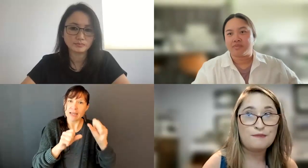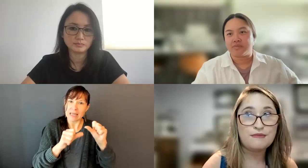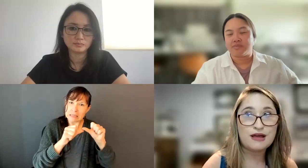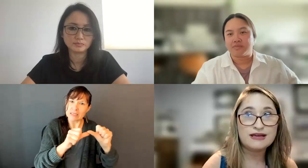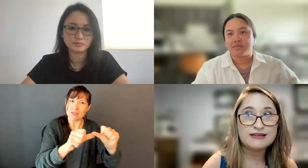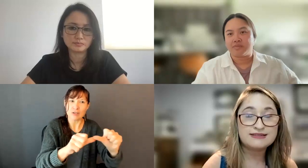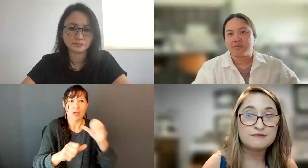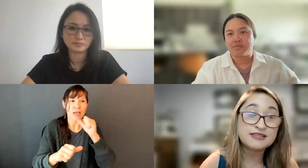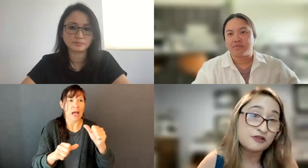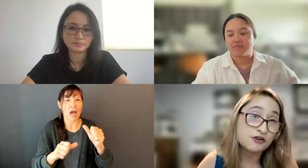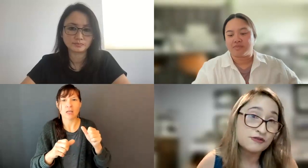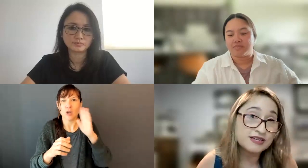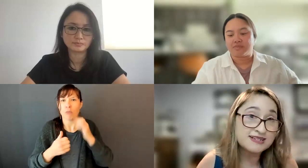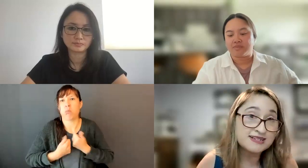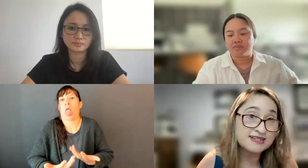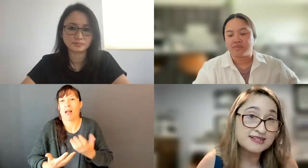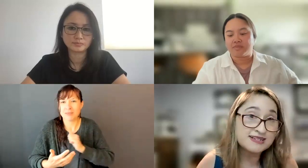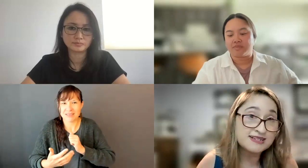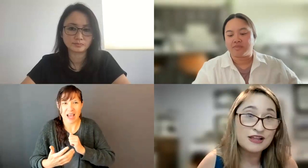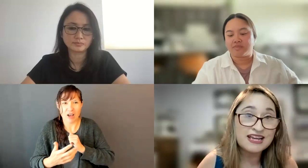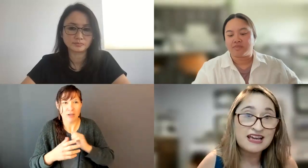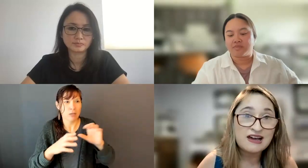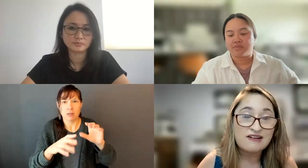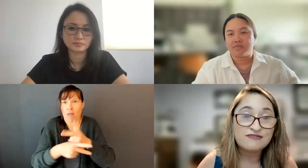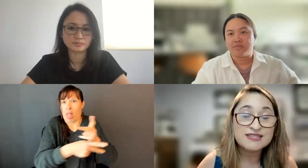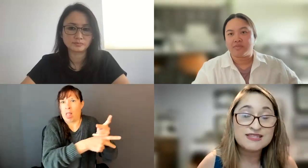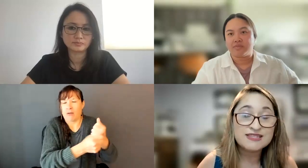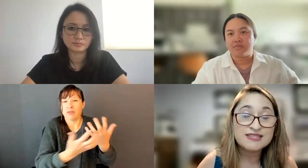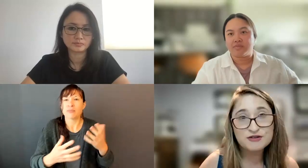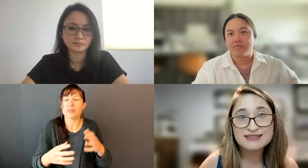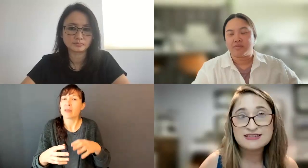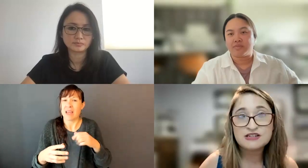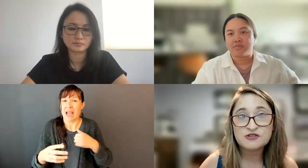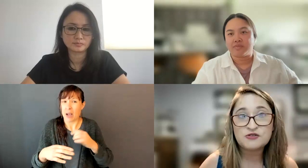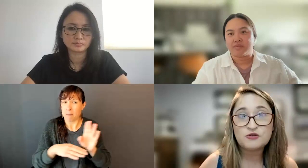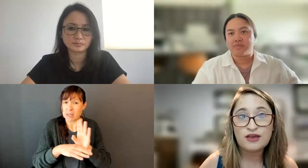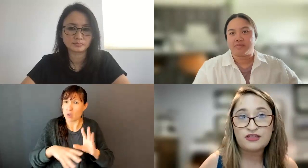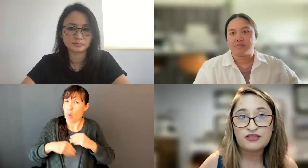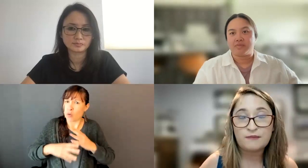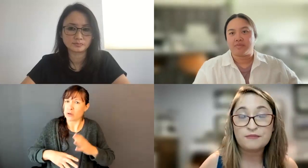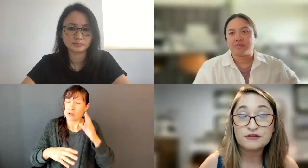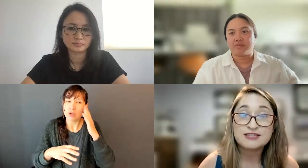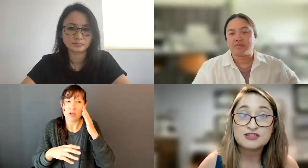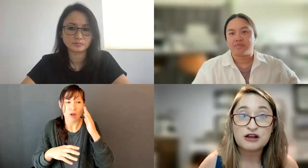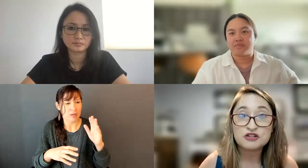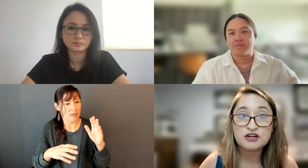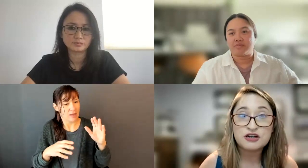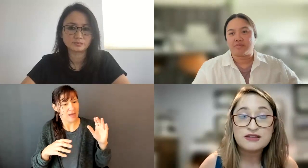as a business owner with a disability, feasibility also has to do with building a structure